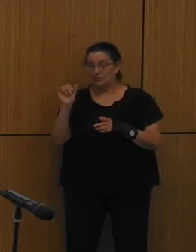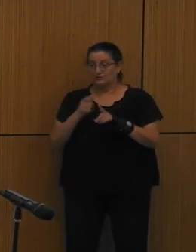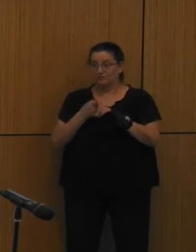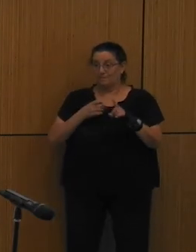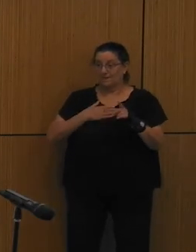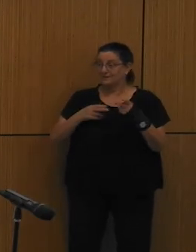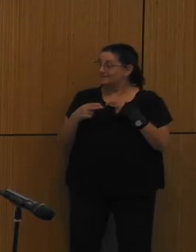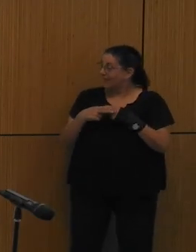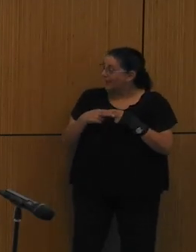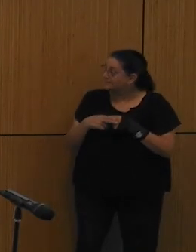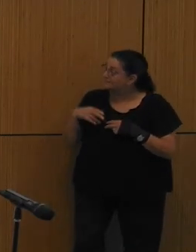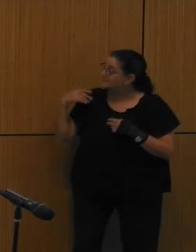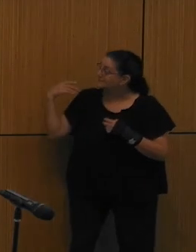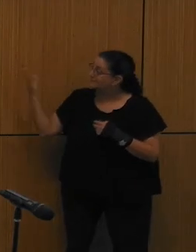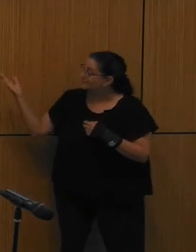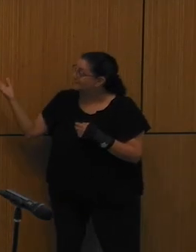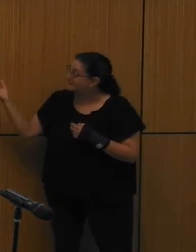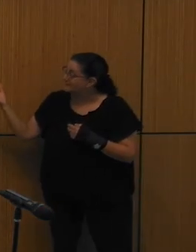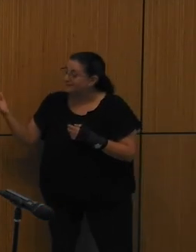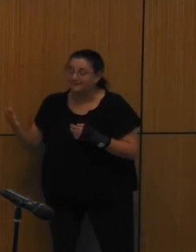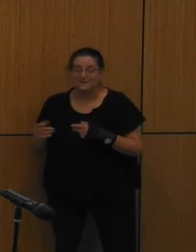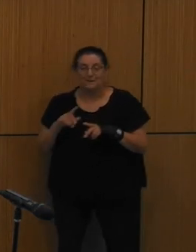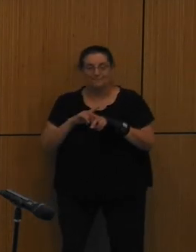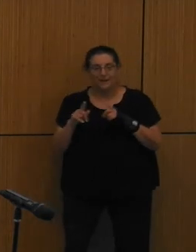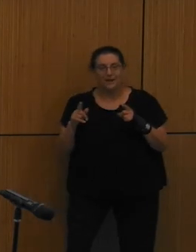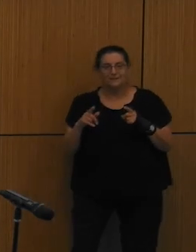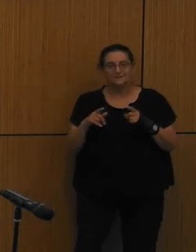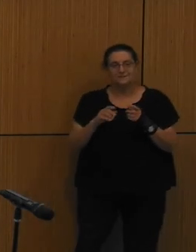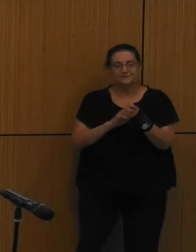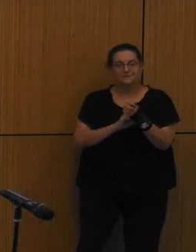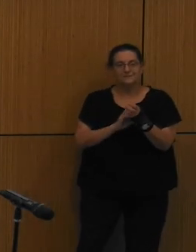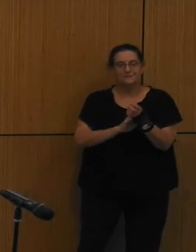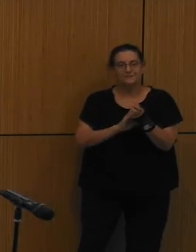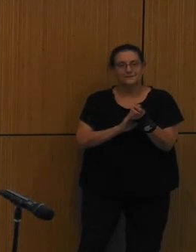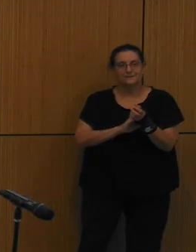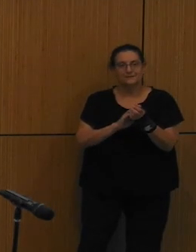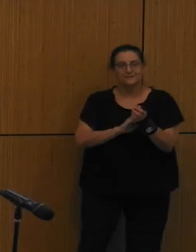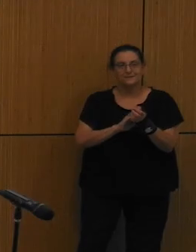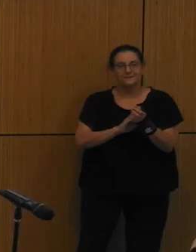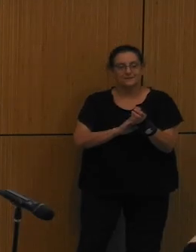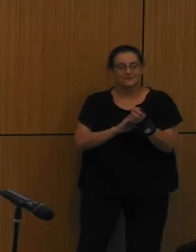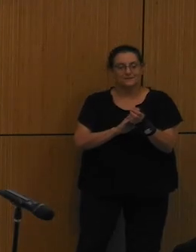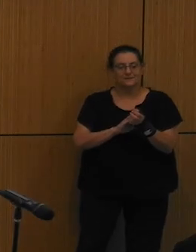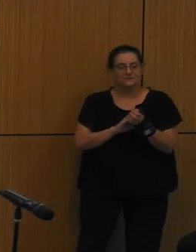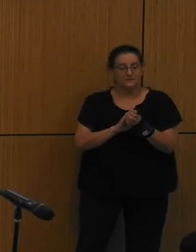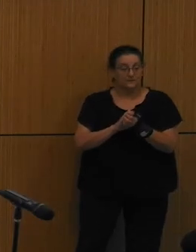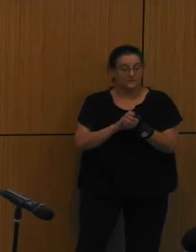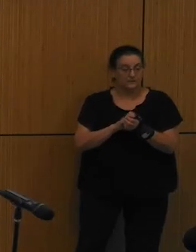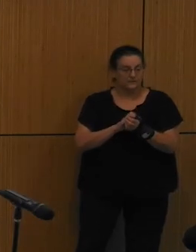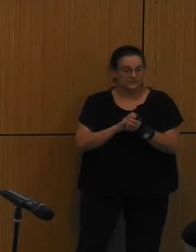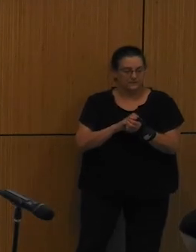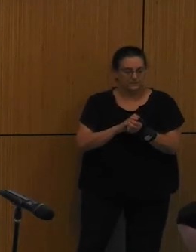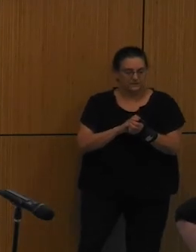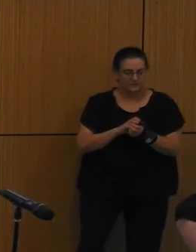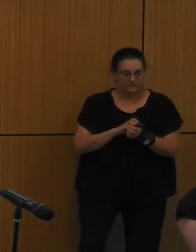but I'm going to escape out of this for a second and, kill this even though we're trying to get rid of things here.